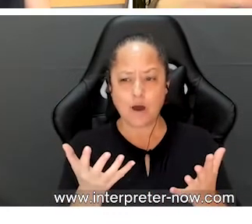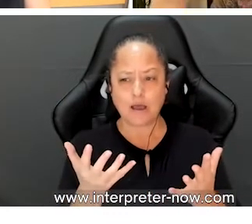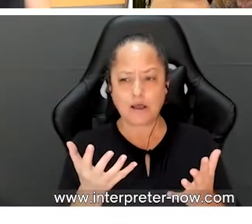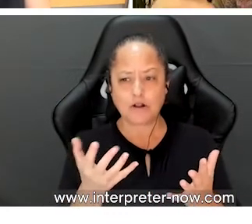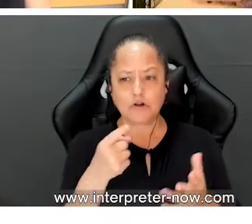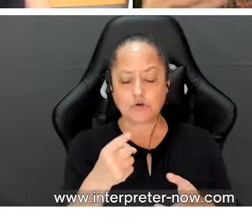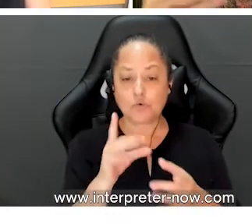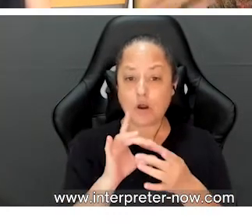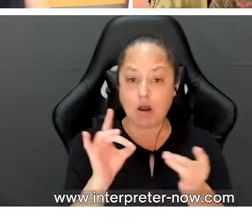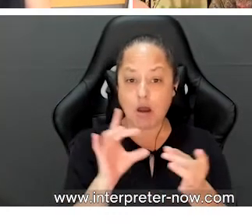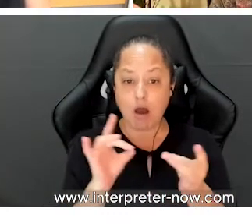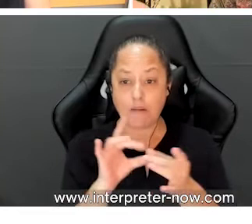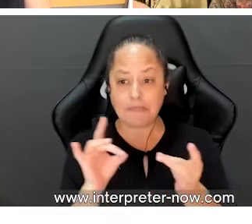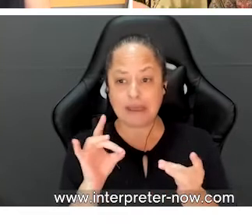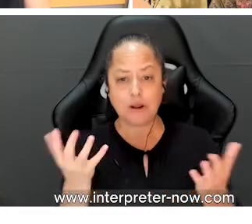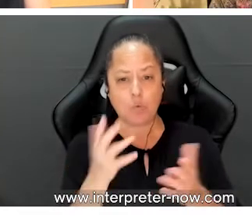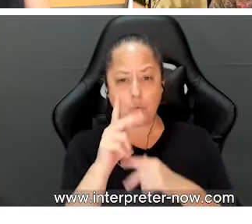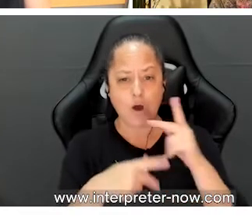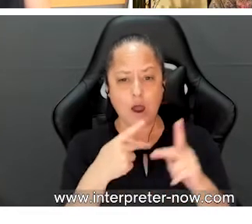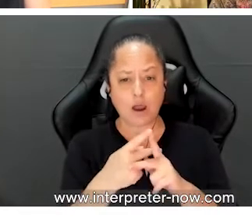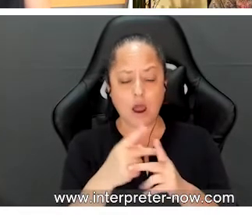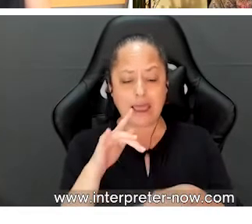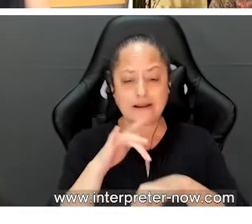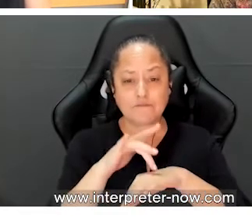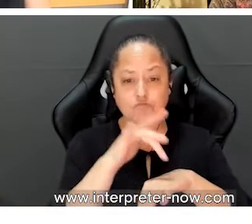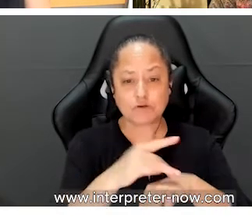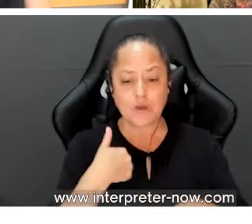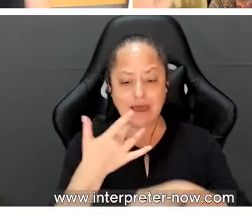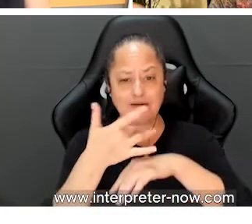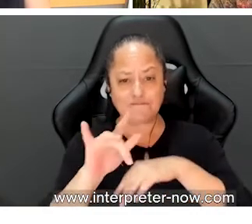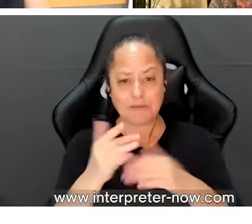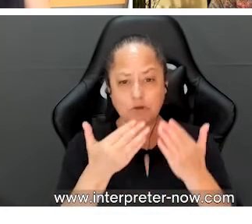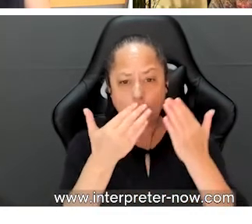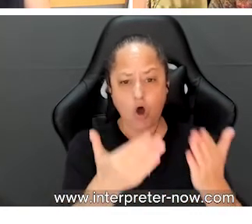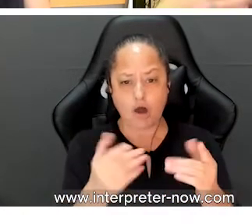And then, what kind of resources do you have available to offer to your staff or not?